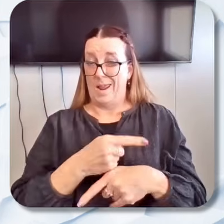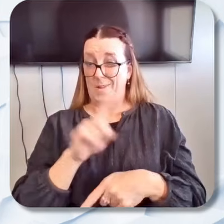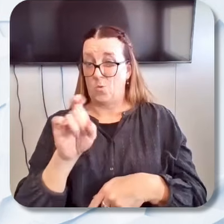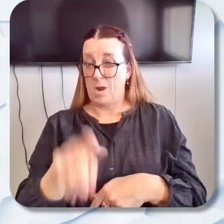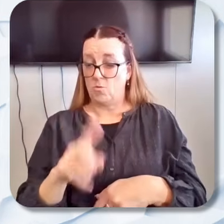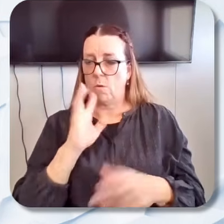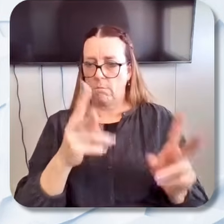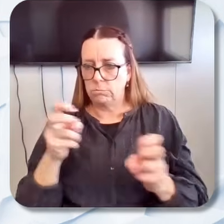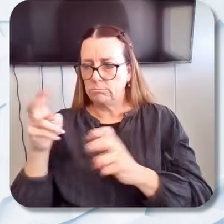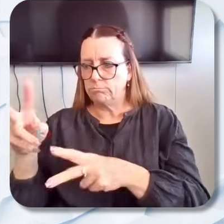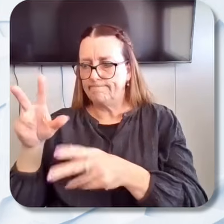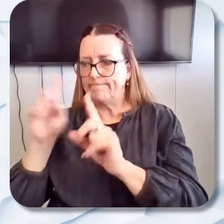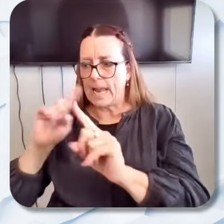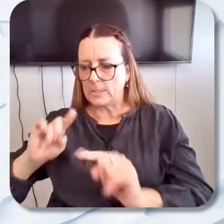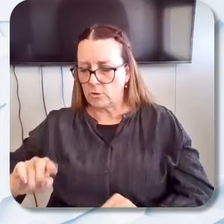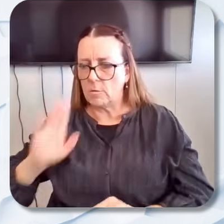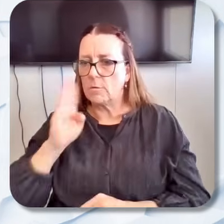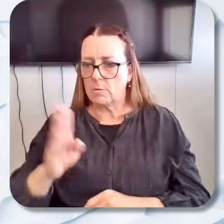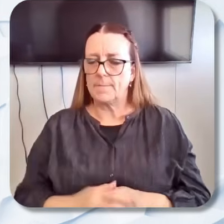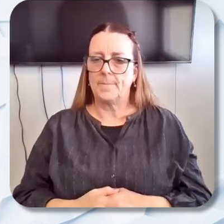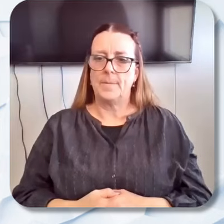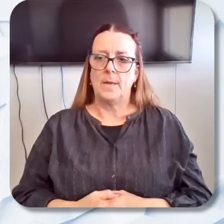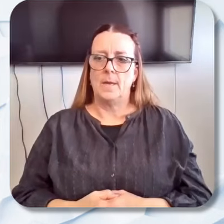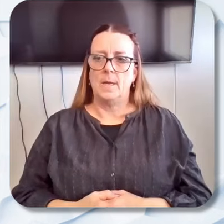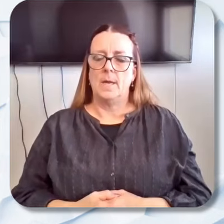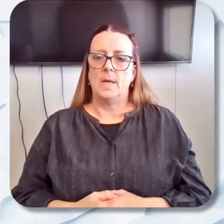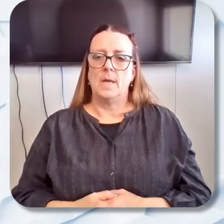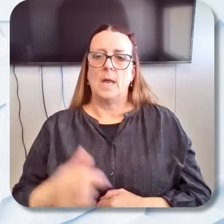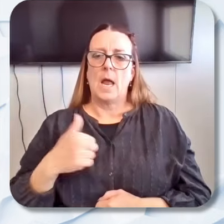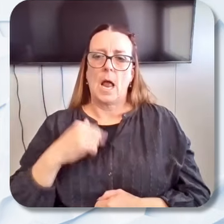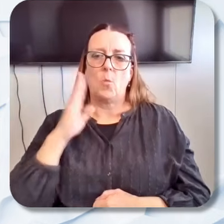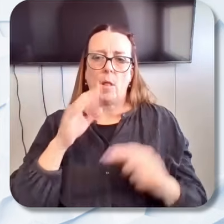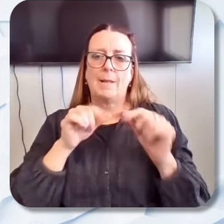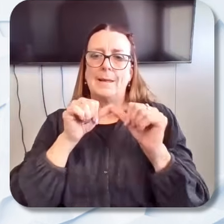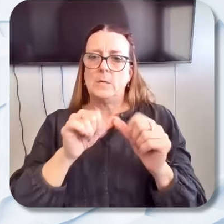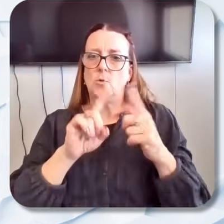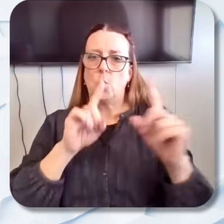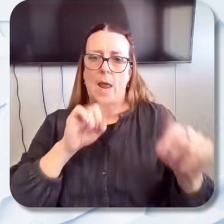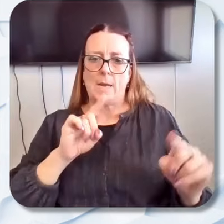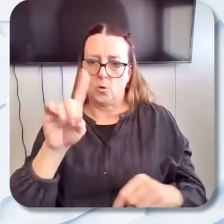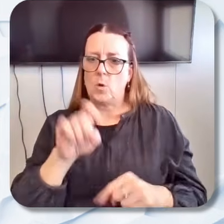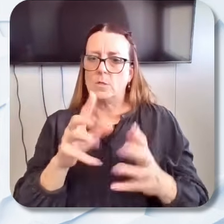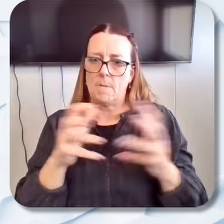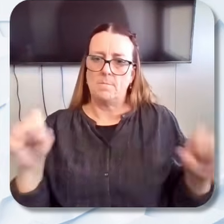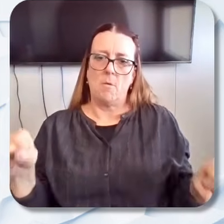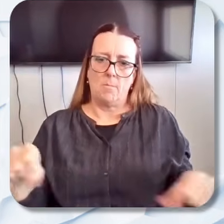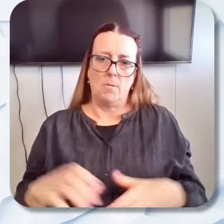and I'm going to continue to go through the questions as much as I can.